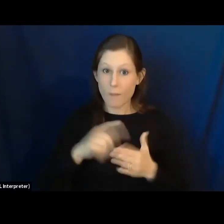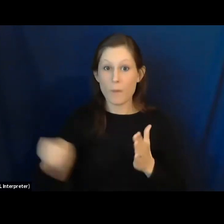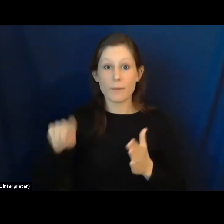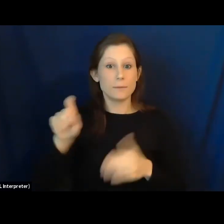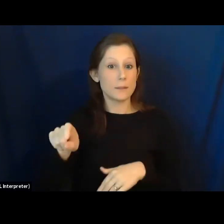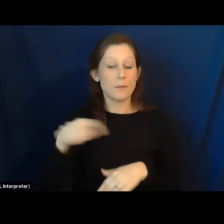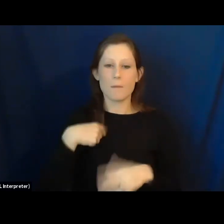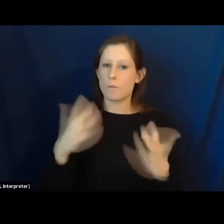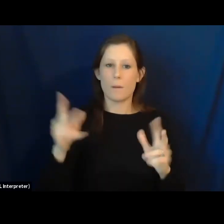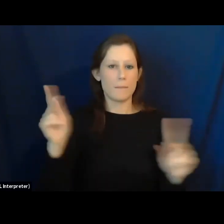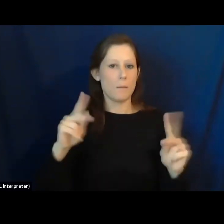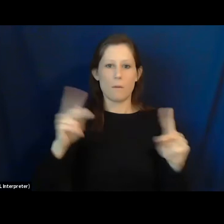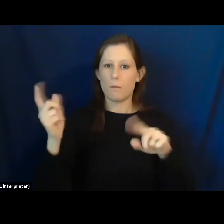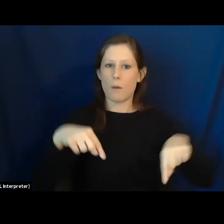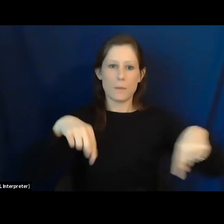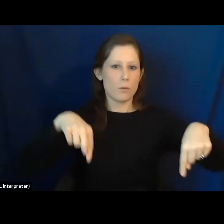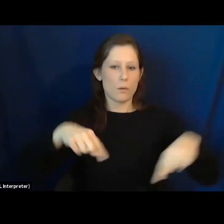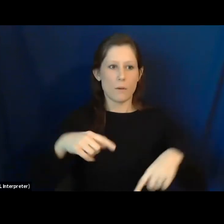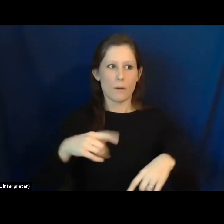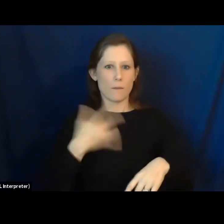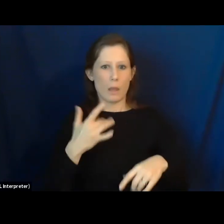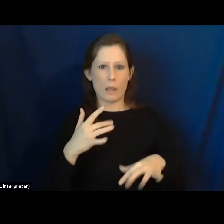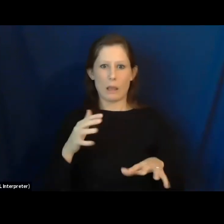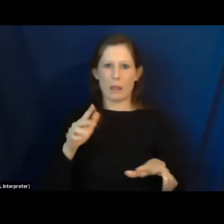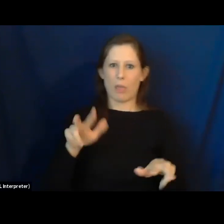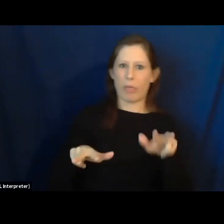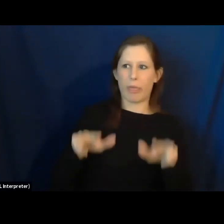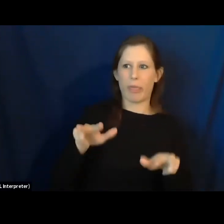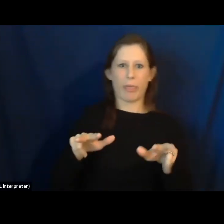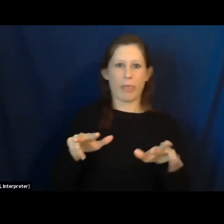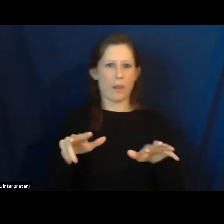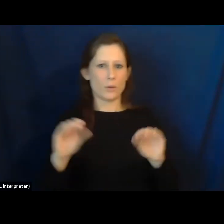and have to, you know, feel out of place because they don't necessarily have the necessities